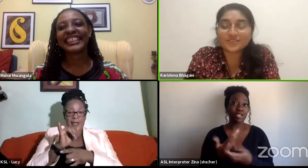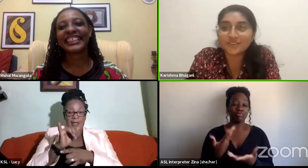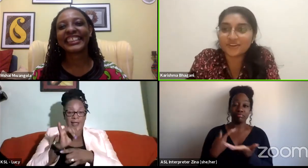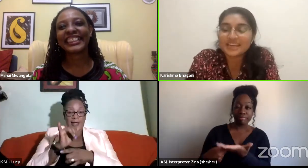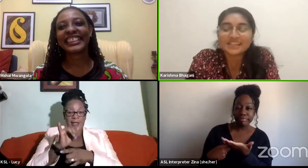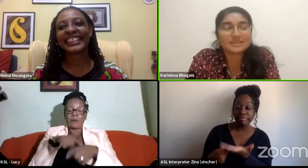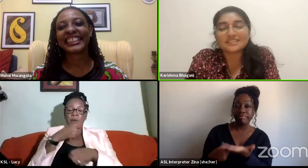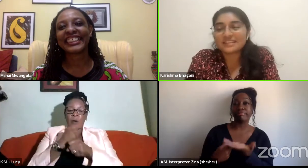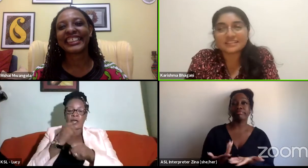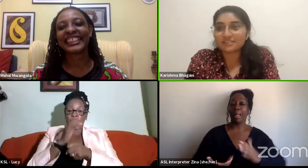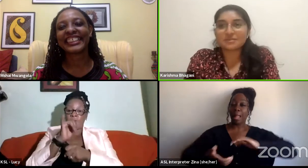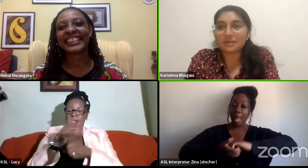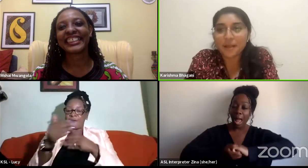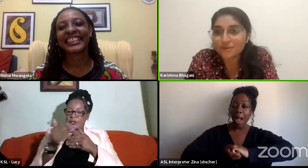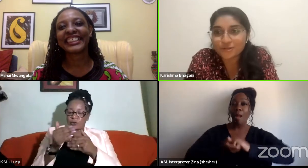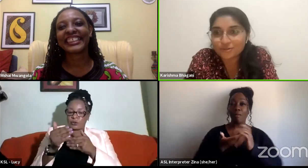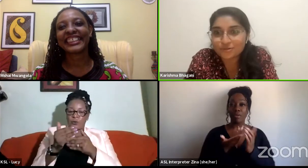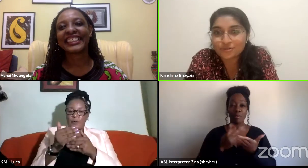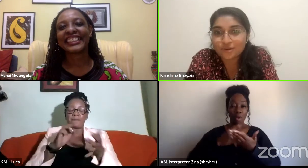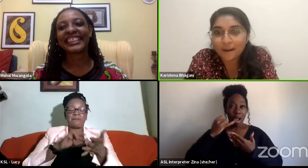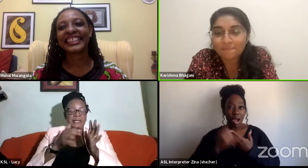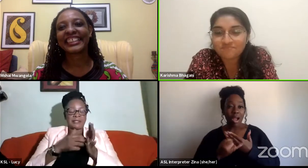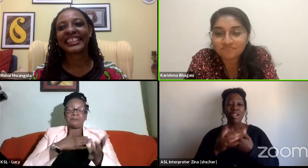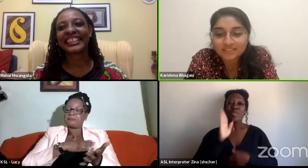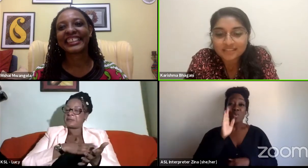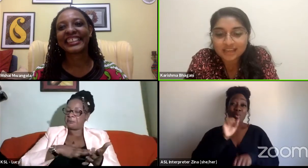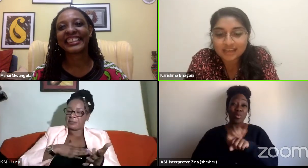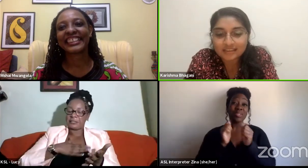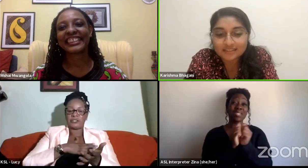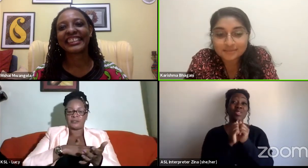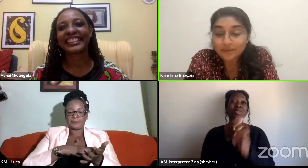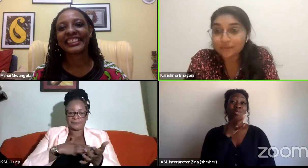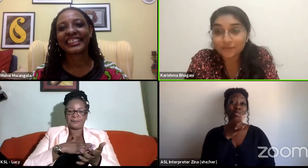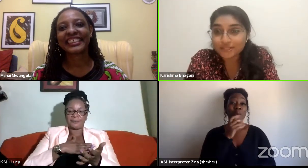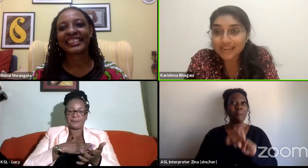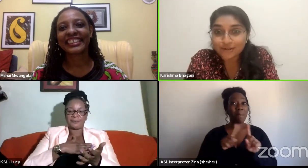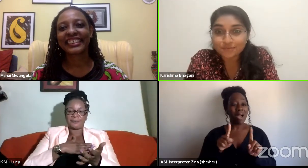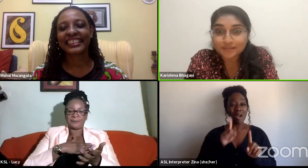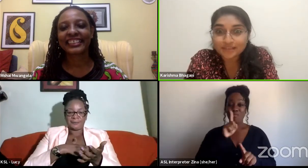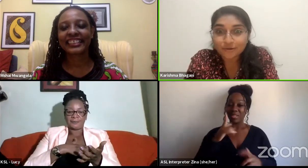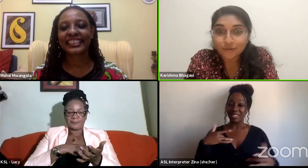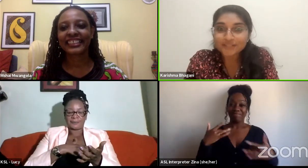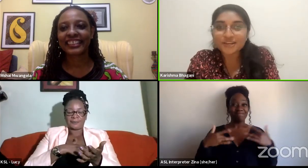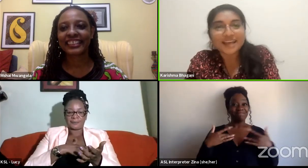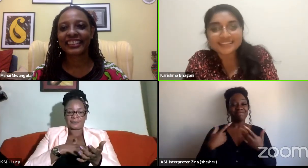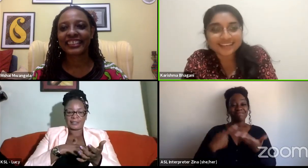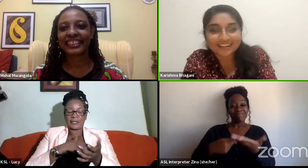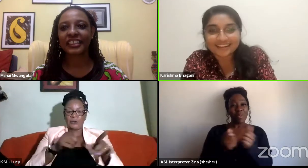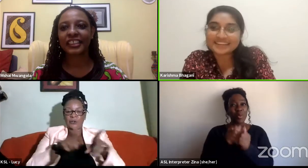So it gives me great pleasure to speak with you today and to be your question-asker